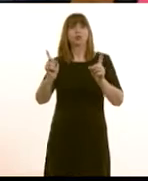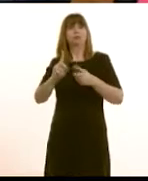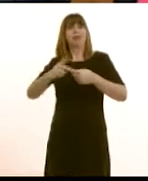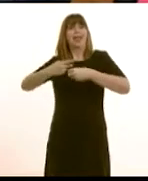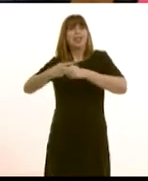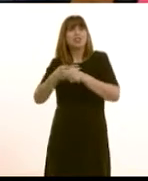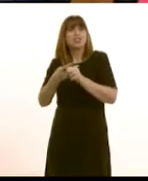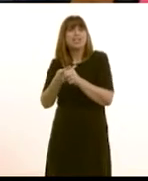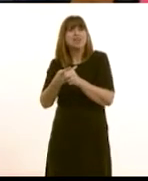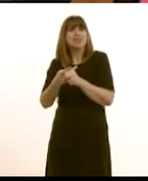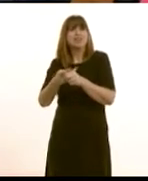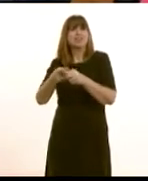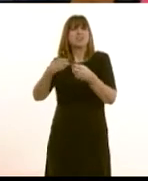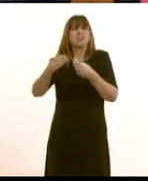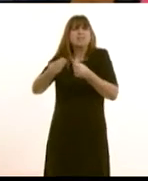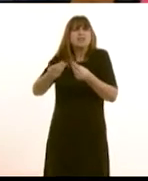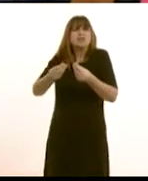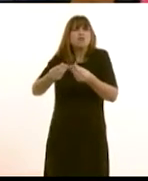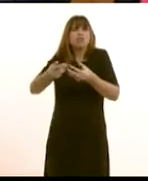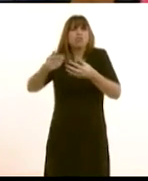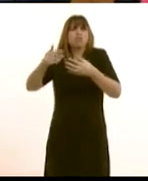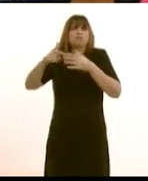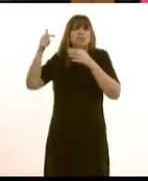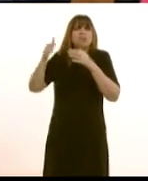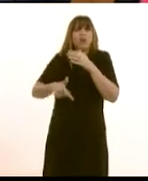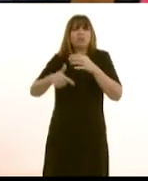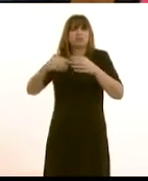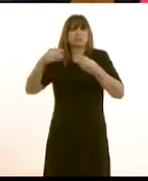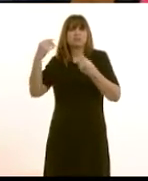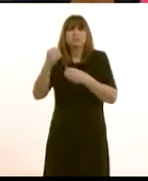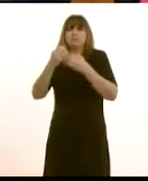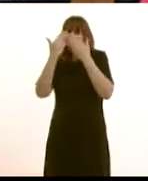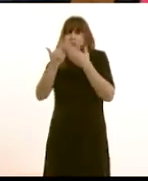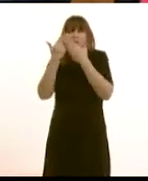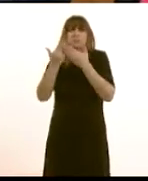with higher education, offering opportunities for students to study up to PhD level, and